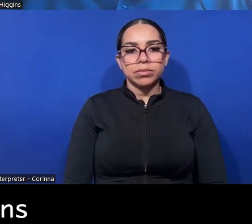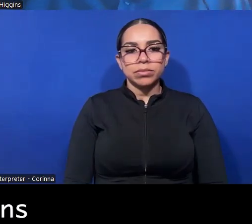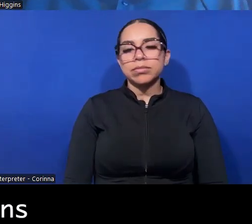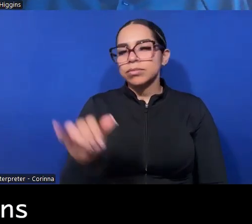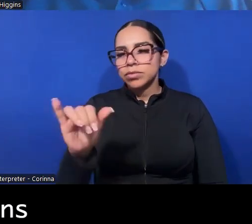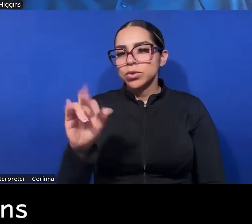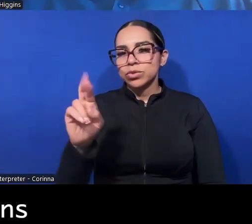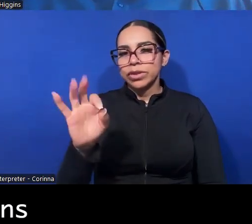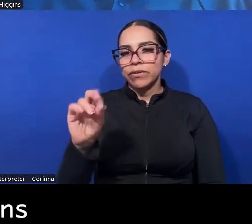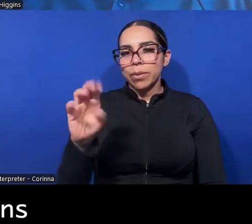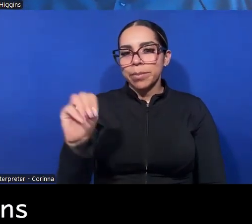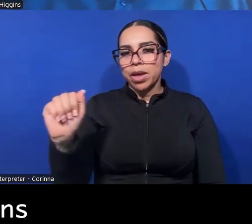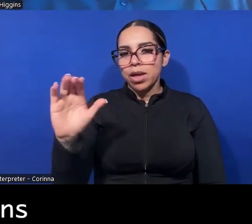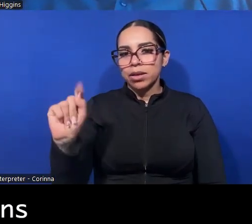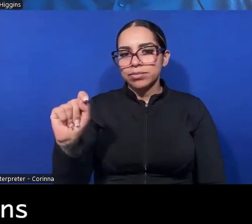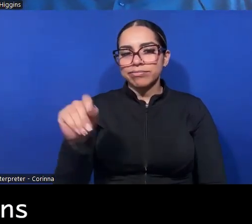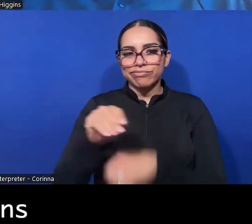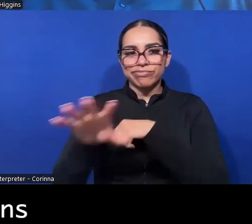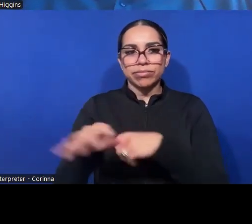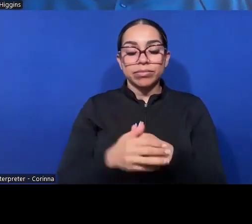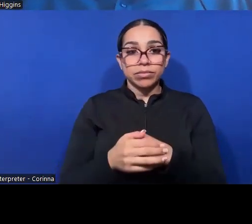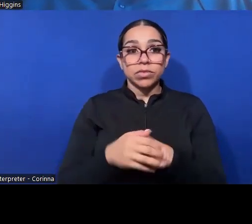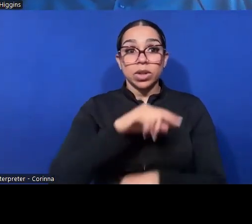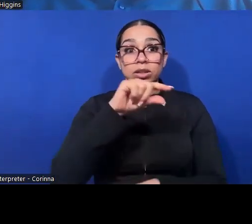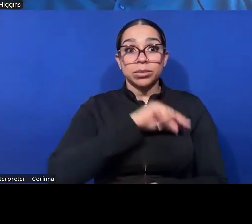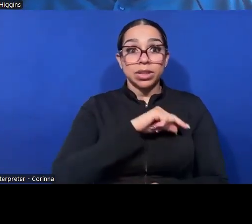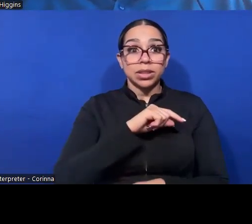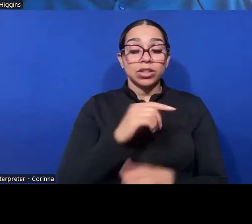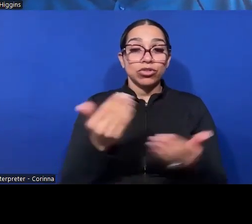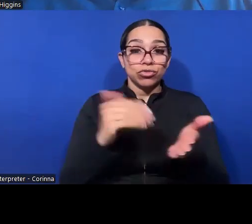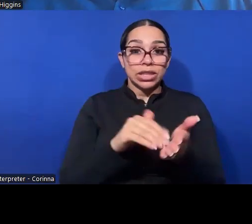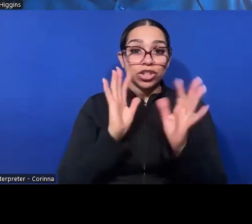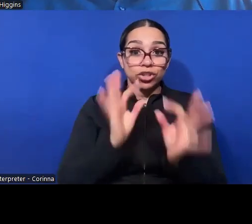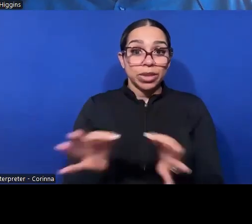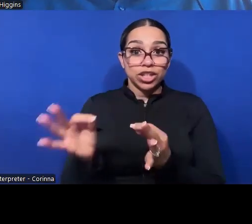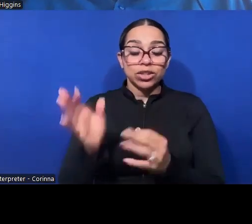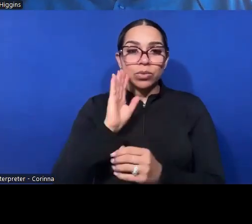So eligibility determinations are going to change to every six months instead of annually.